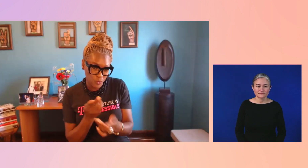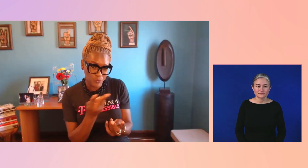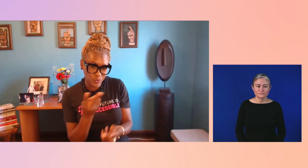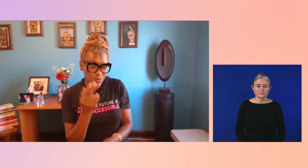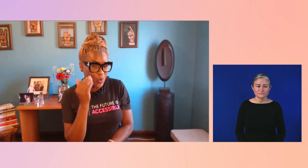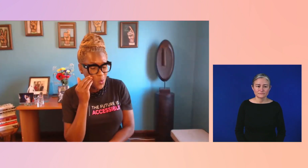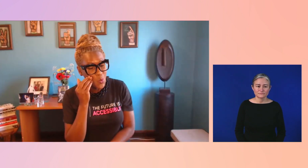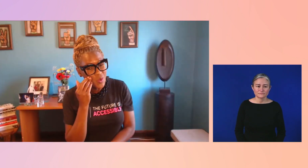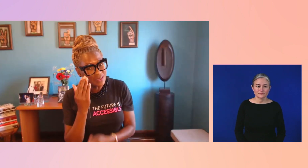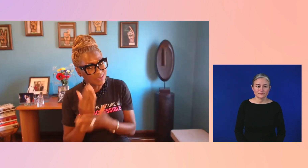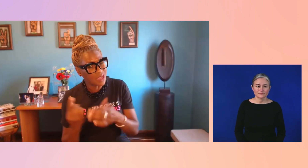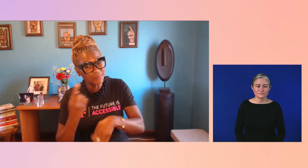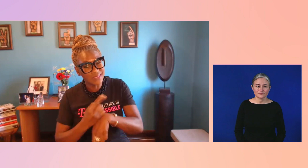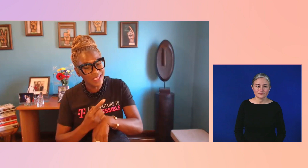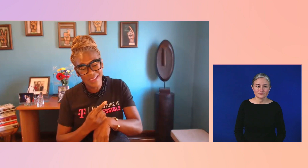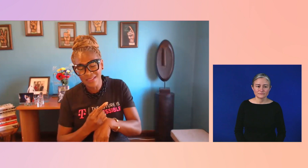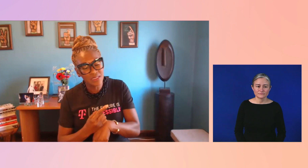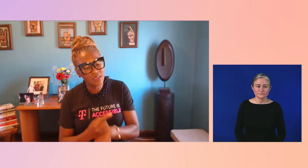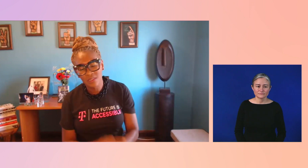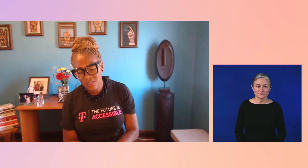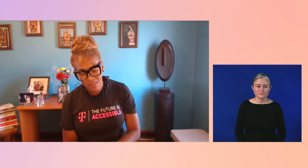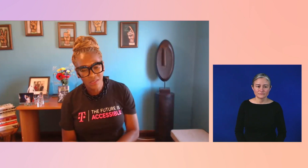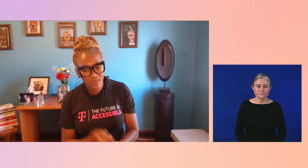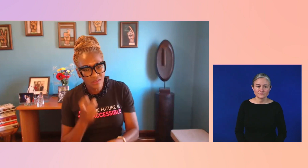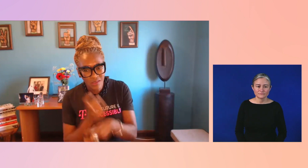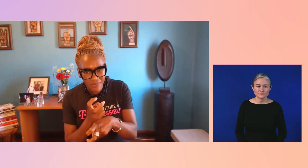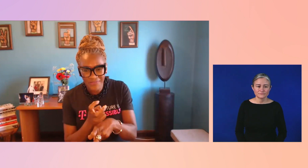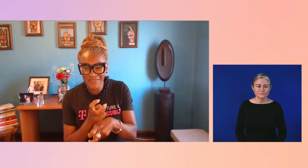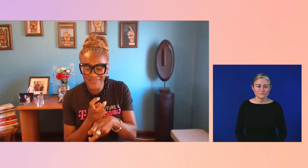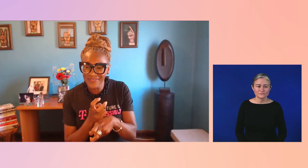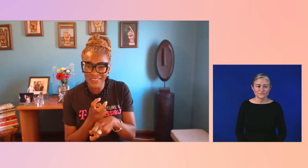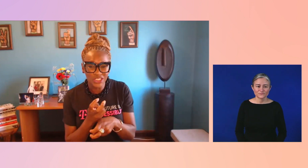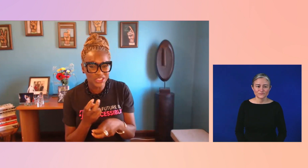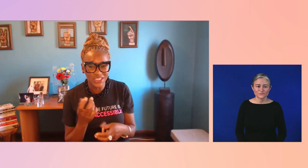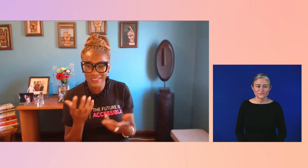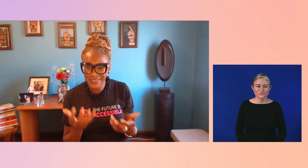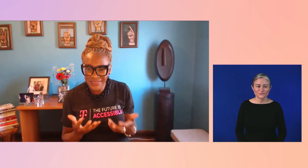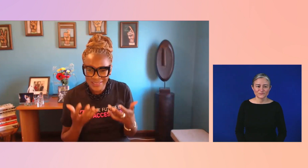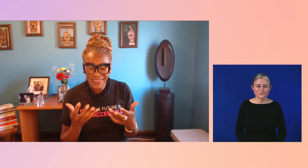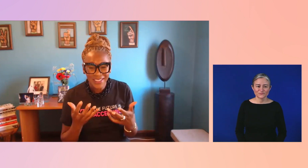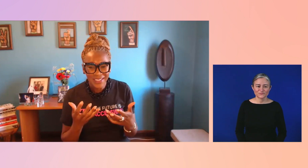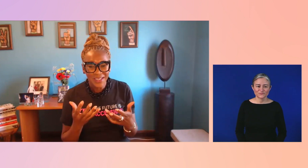Doing this work as both some days, it is really tough.